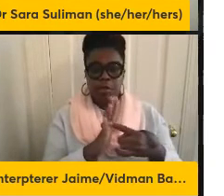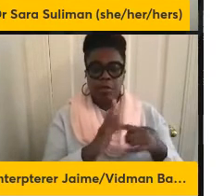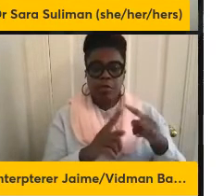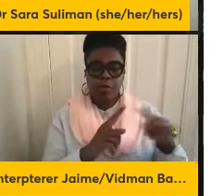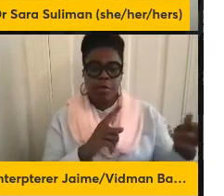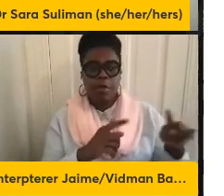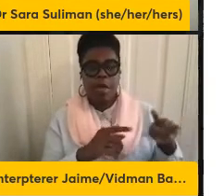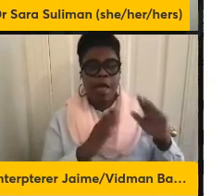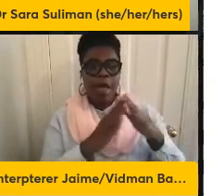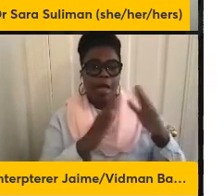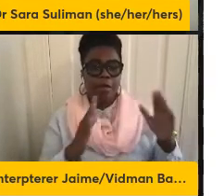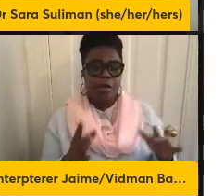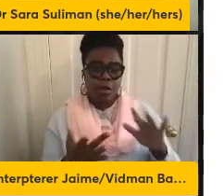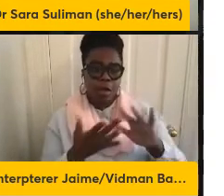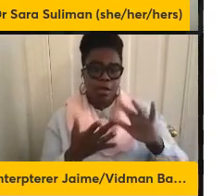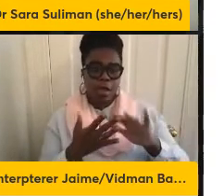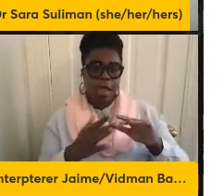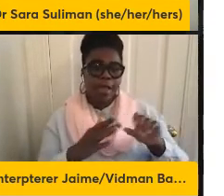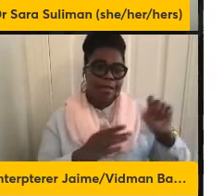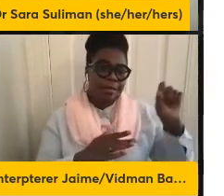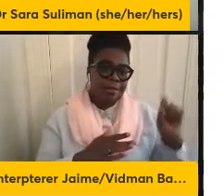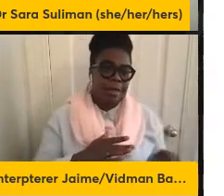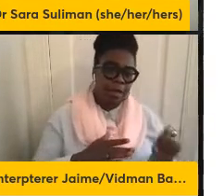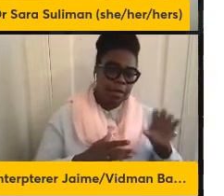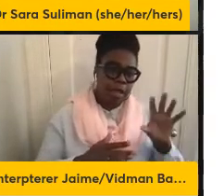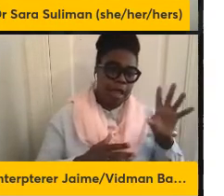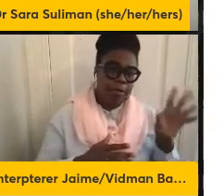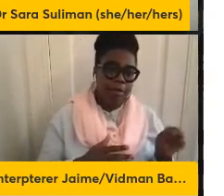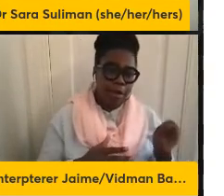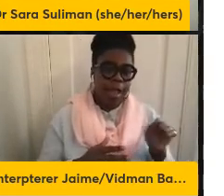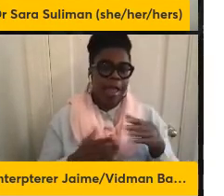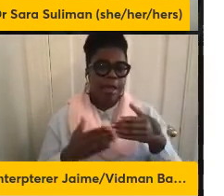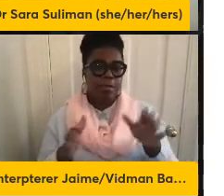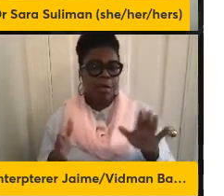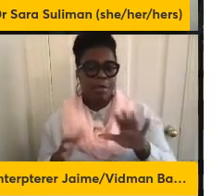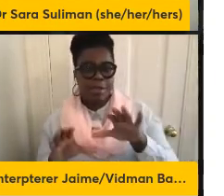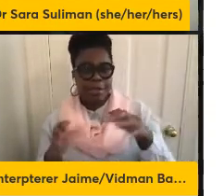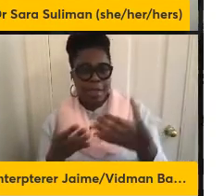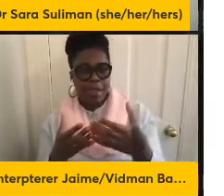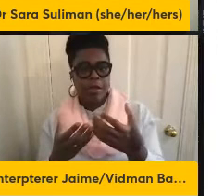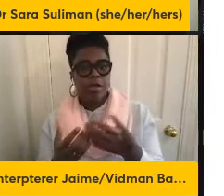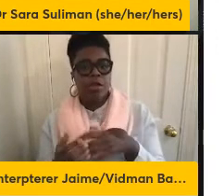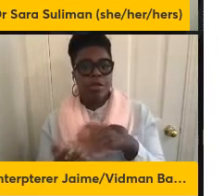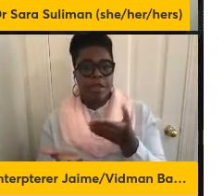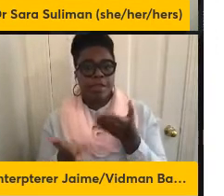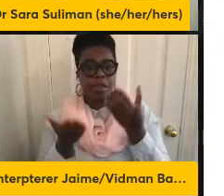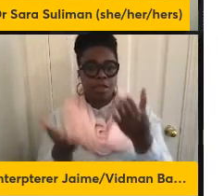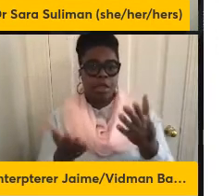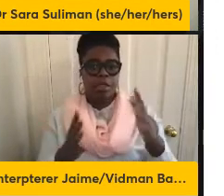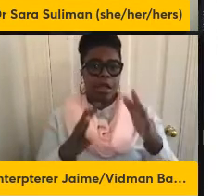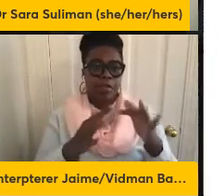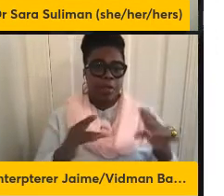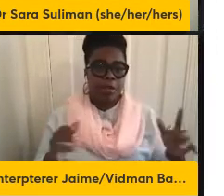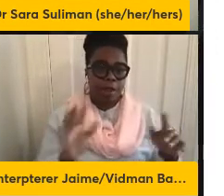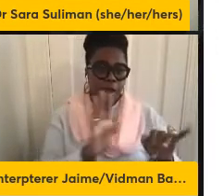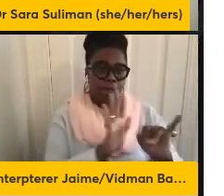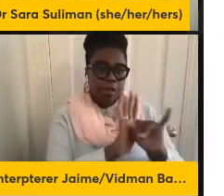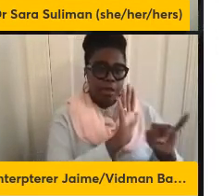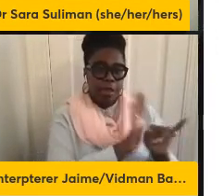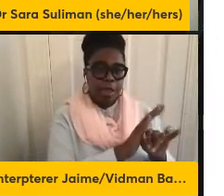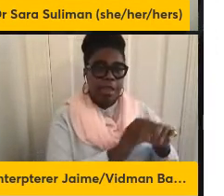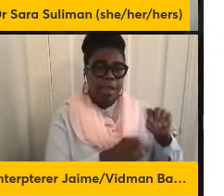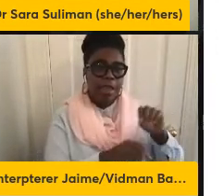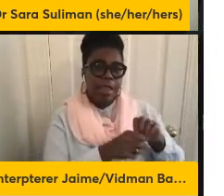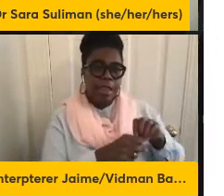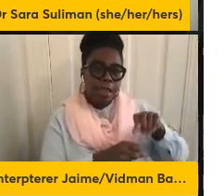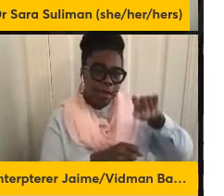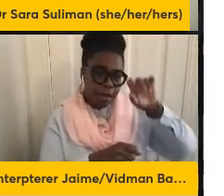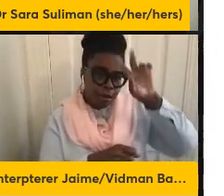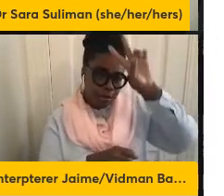study in Sub Saharan Africa and one from a public data set that suggests that our variants that are identified and proven study